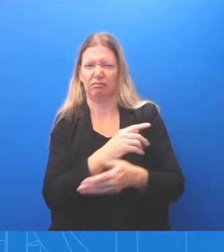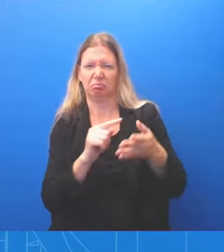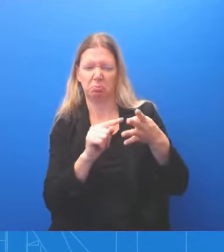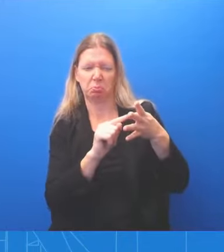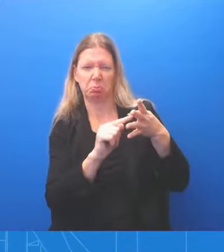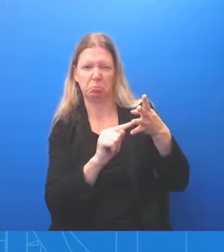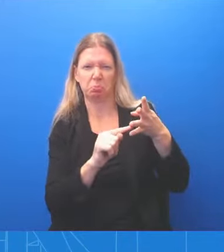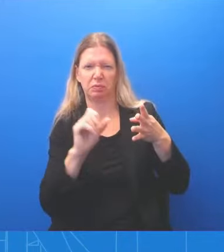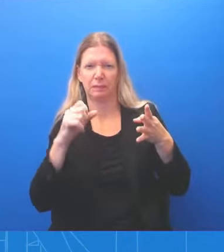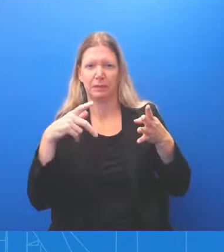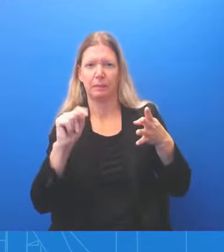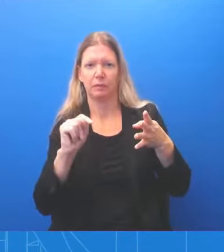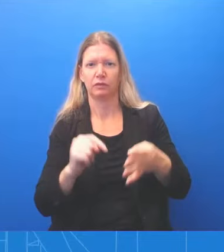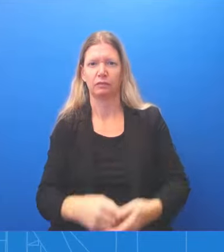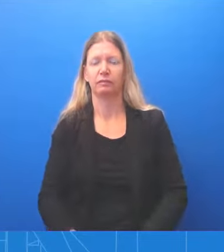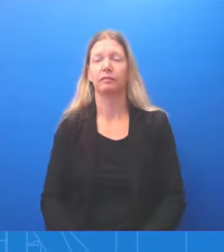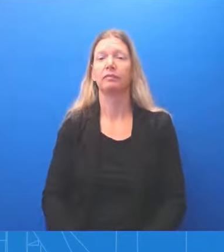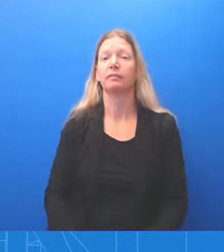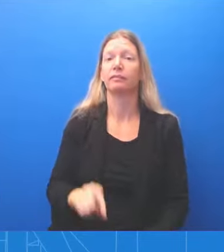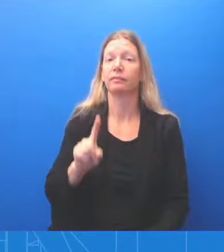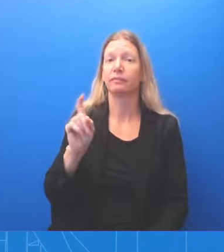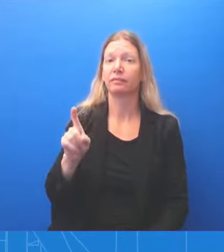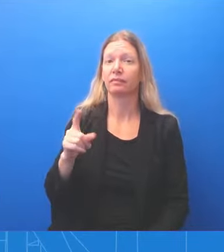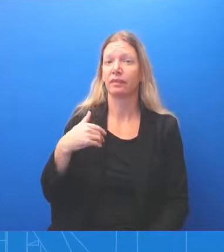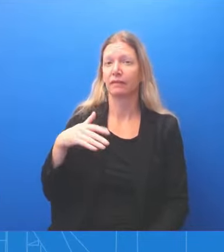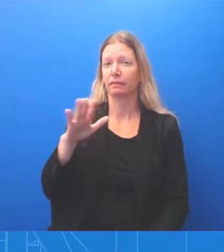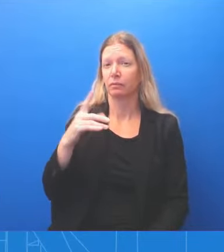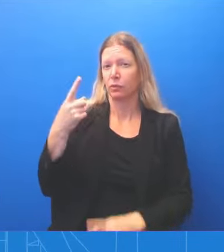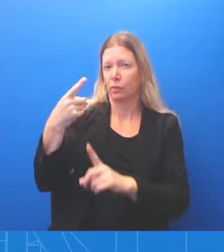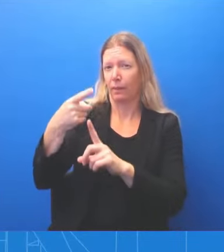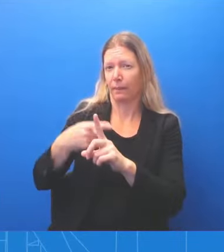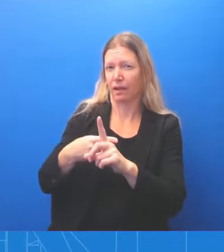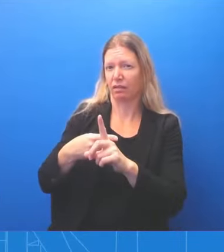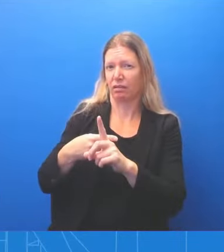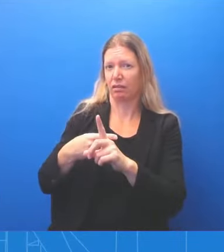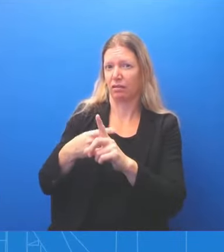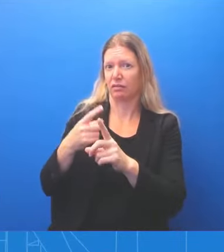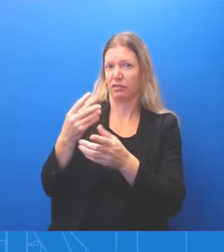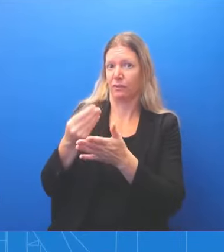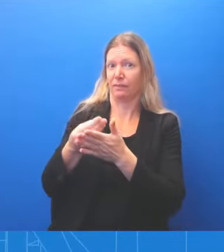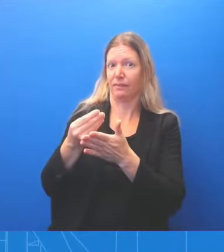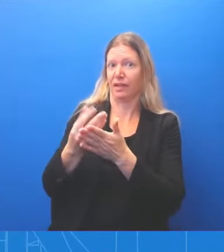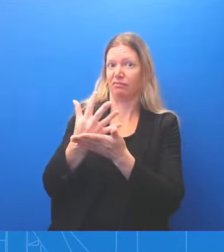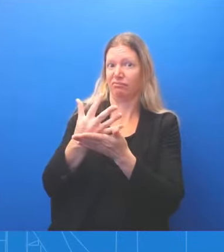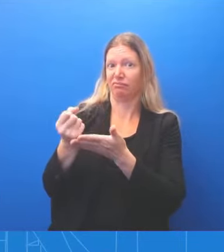running out of money and potentially shutting down. What's the President's plan to avert a government shutdown? Ms. Jean-Pierre: So, look,